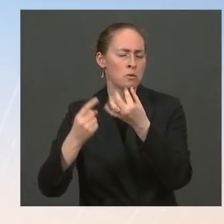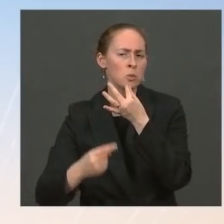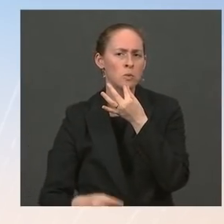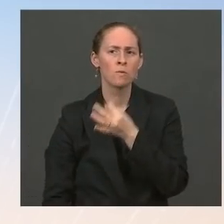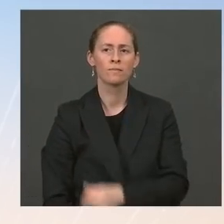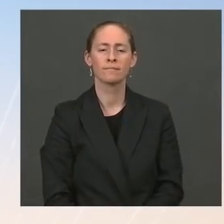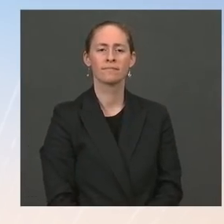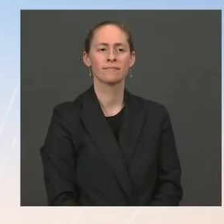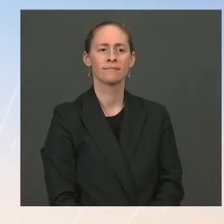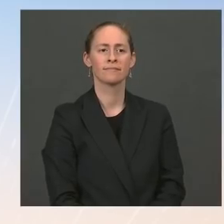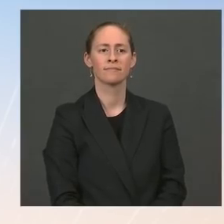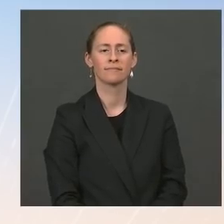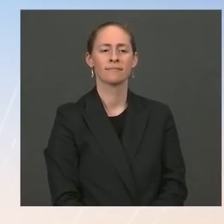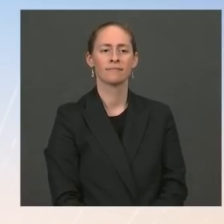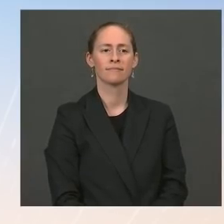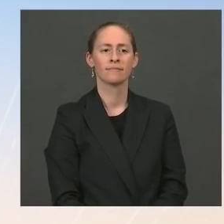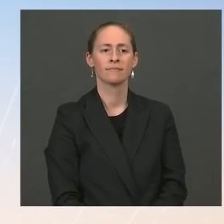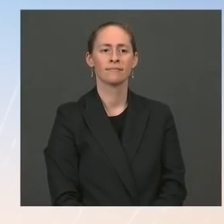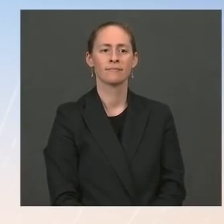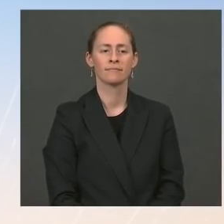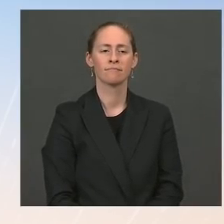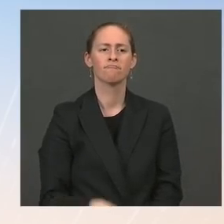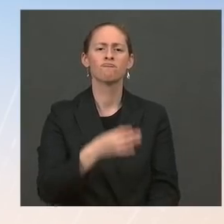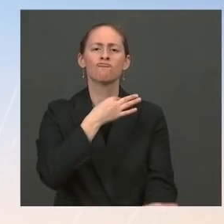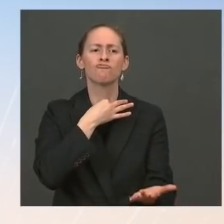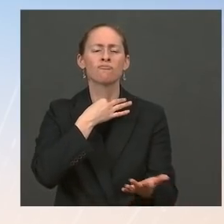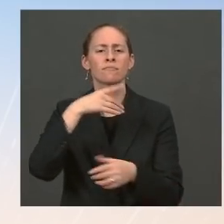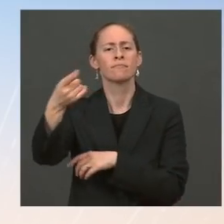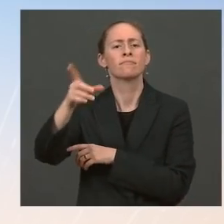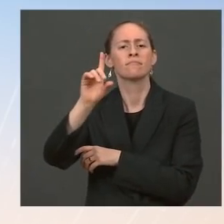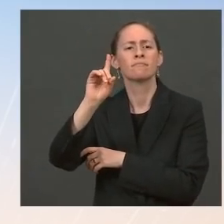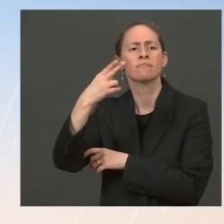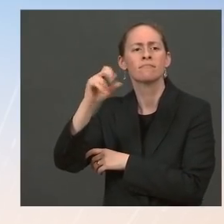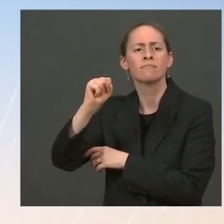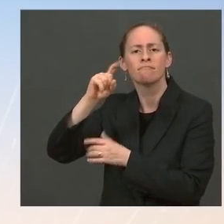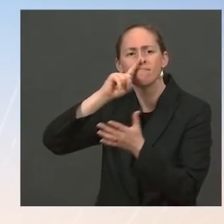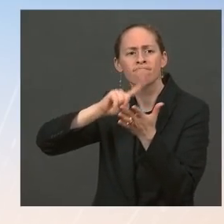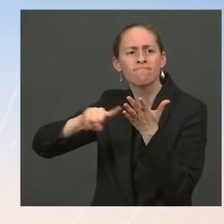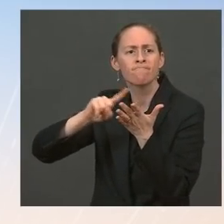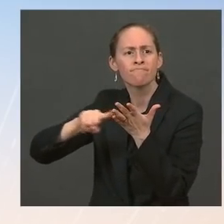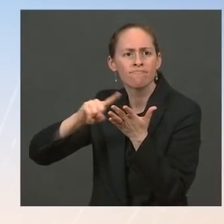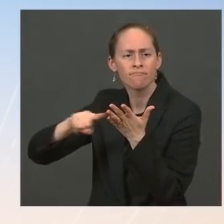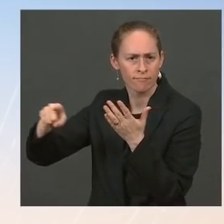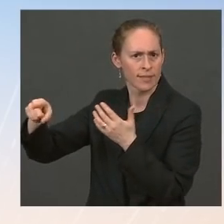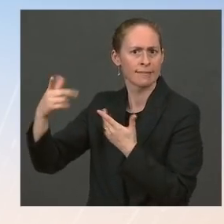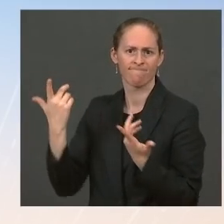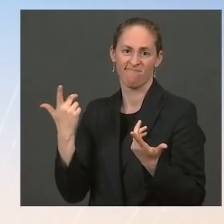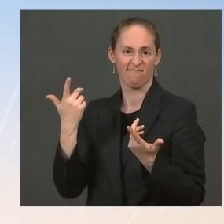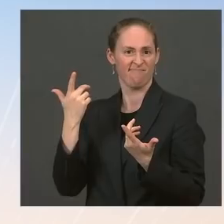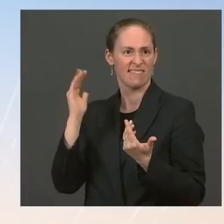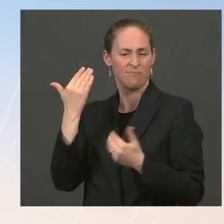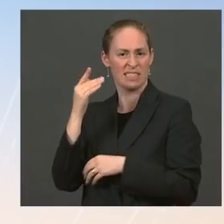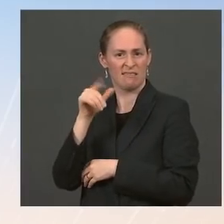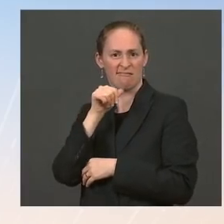to the DHS Inspector General's decision not to investigate the horseback patrol incident in Del Rio? There's still an inquiry